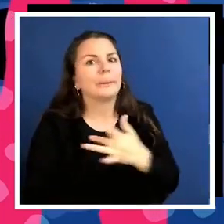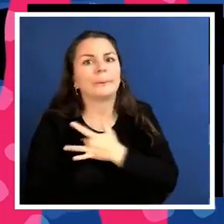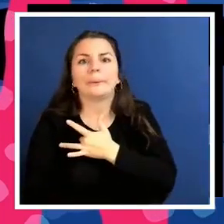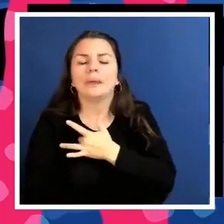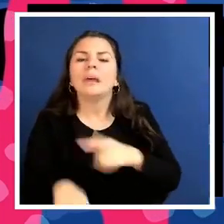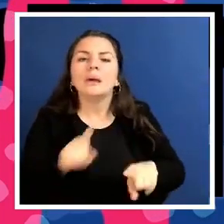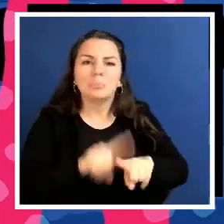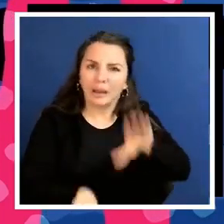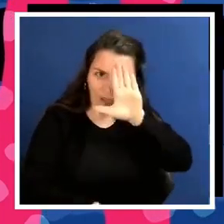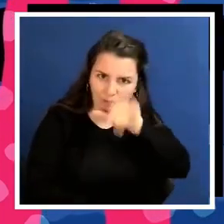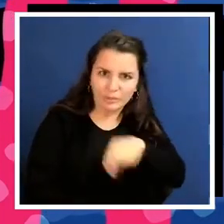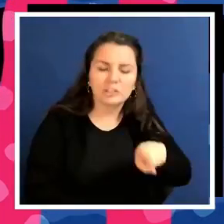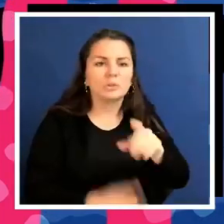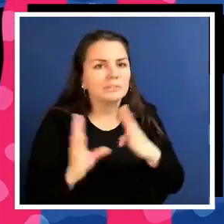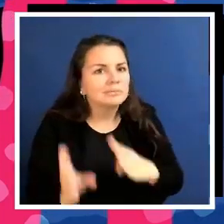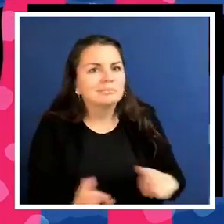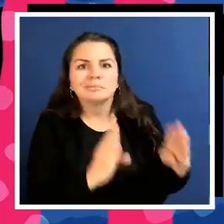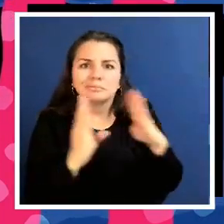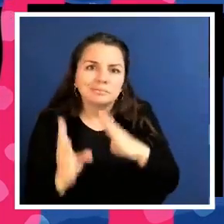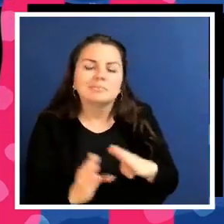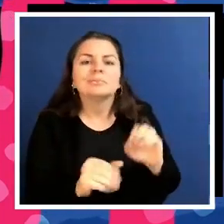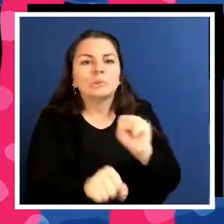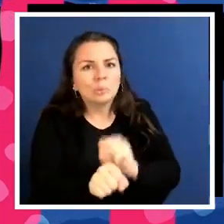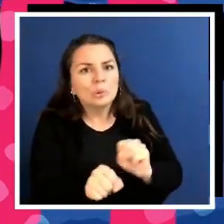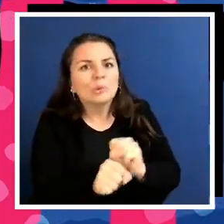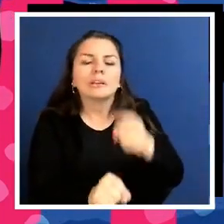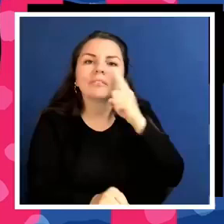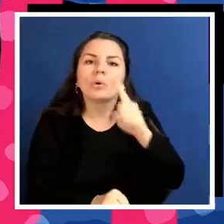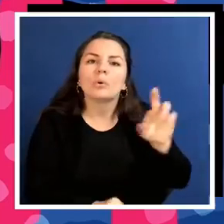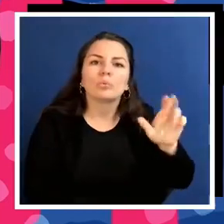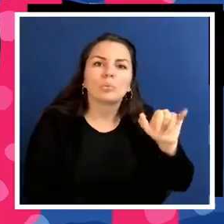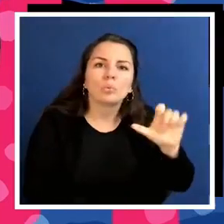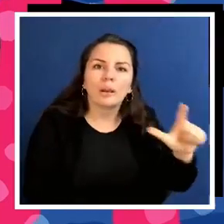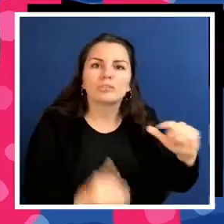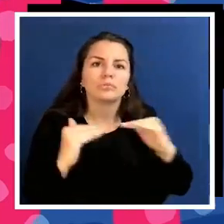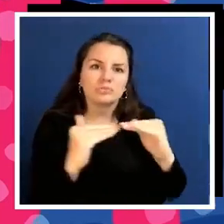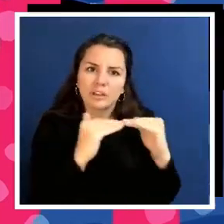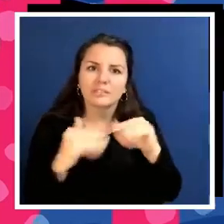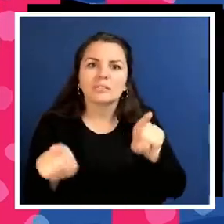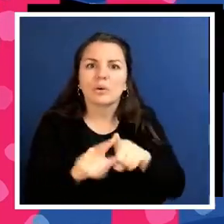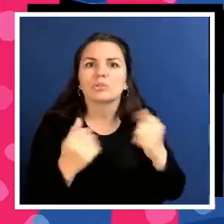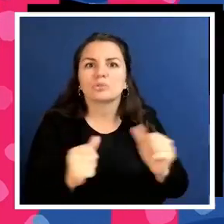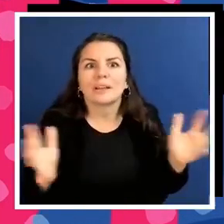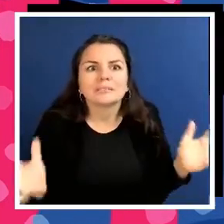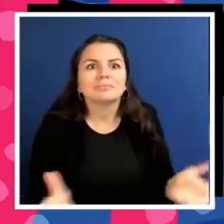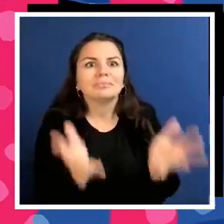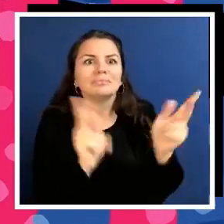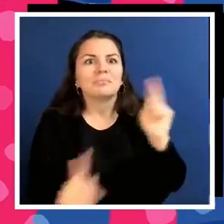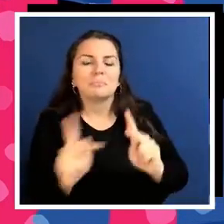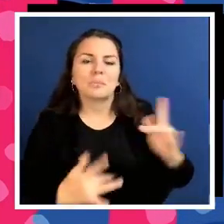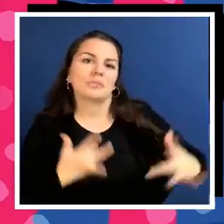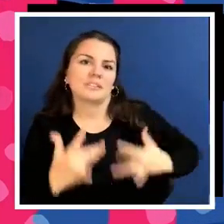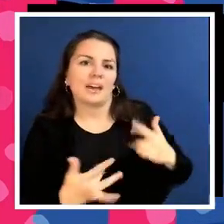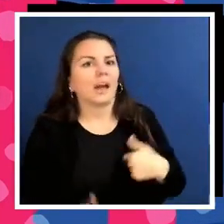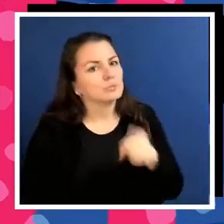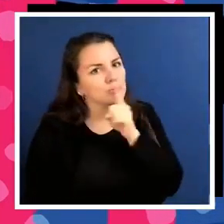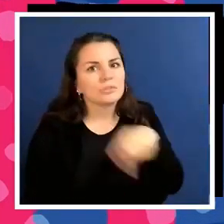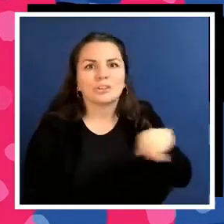HAVE IT. THTH10 P PCENTNTNCNCREE E IN INCOMES AND THE FACT THAT IT'S MONTHLY INCOMING DIRECTLY TO FAMILIES REALLY SHOWS HOW FOLKS DELIVERED. I KNOW YOU BEEN DOING A LOT OF